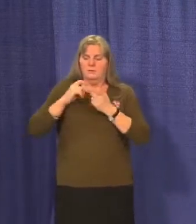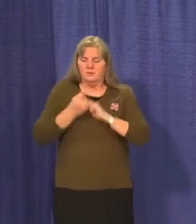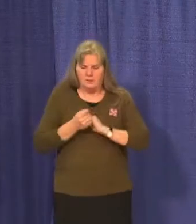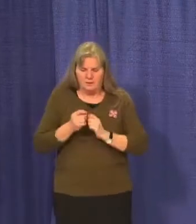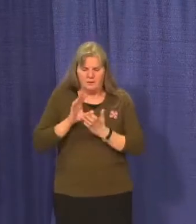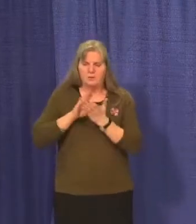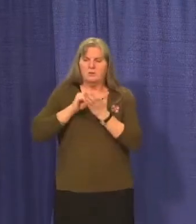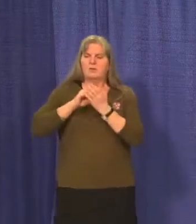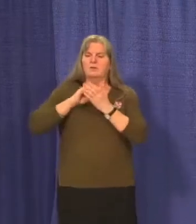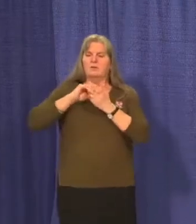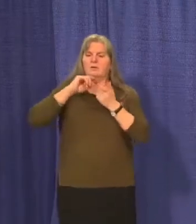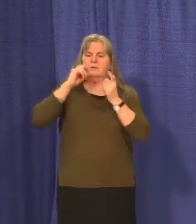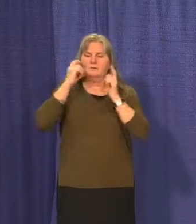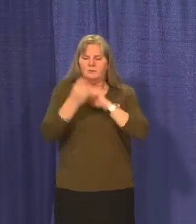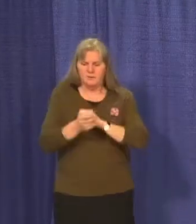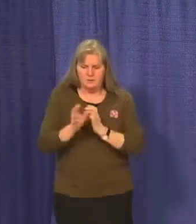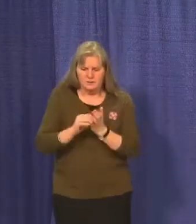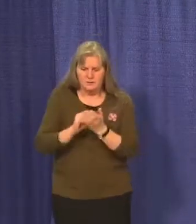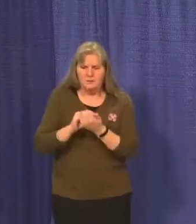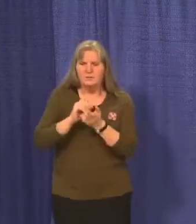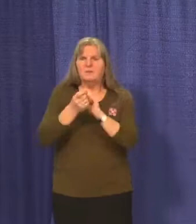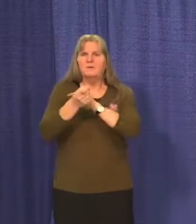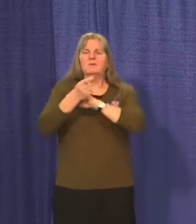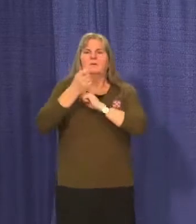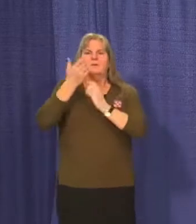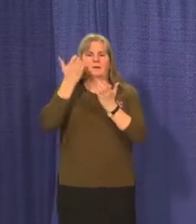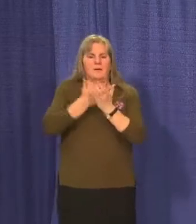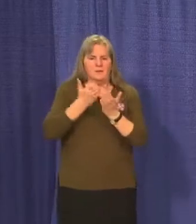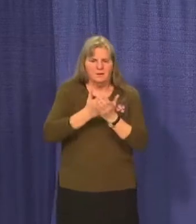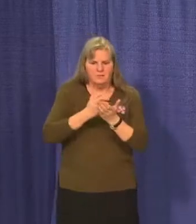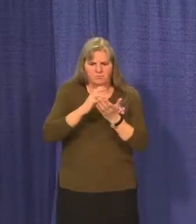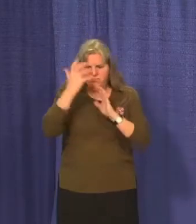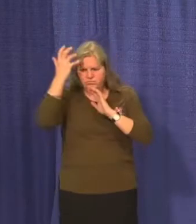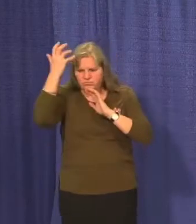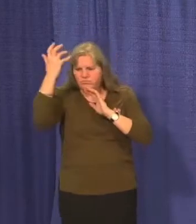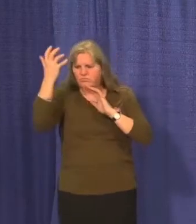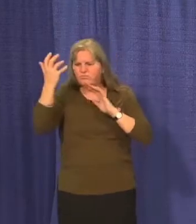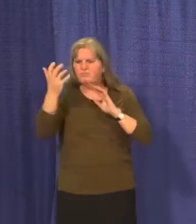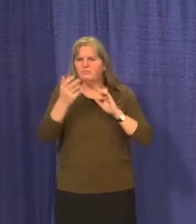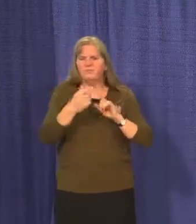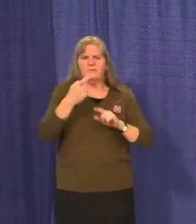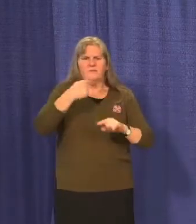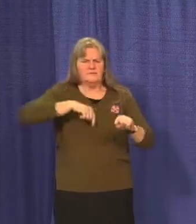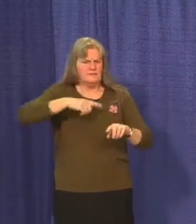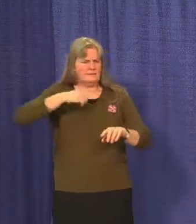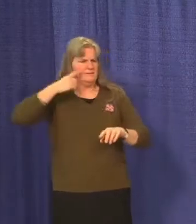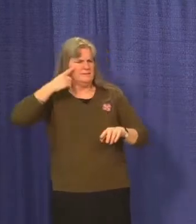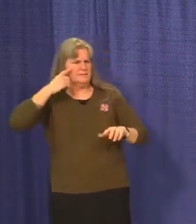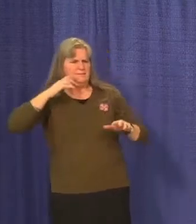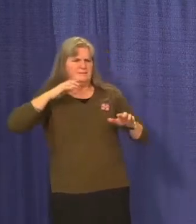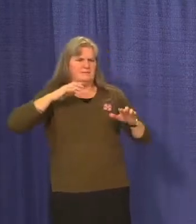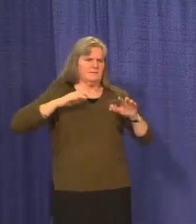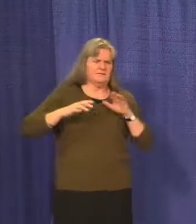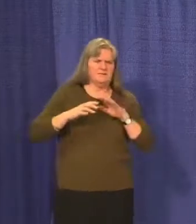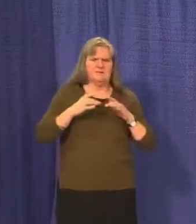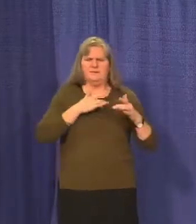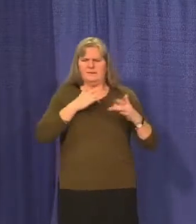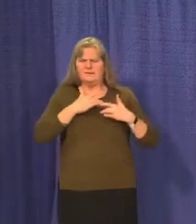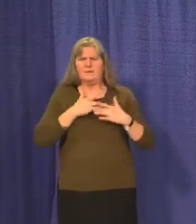revised public health measures, and economic turbulence have left Yukoners with doubts and concerns. The question was even raised